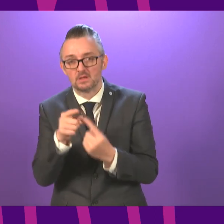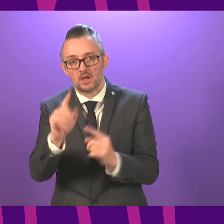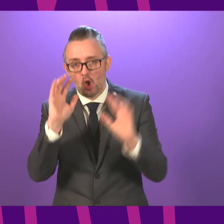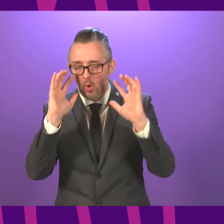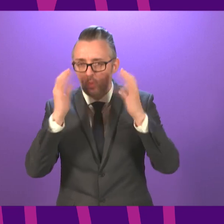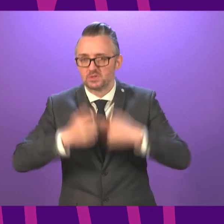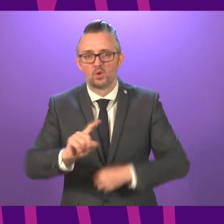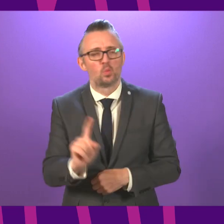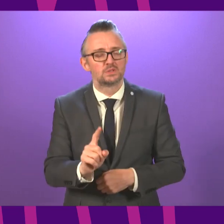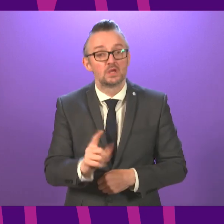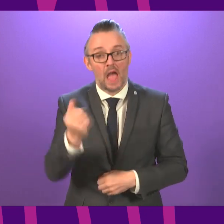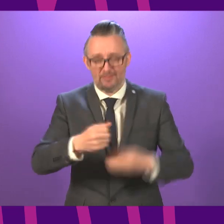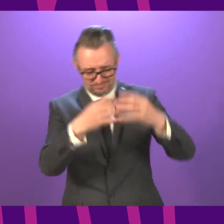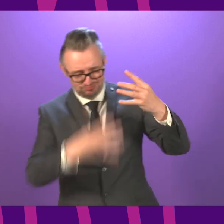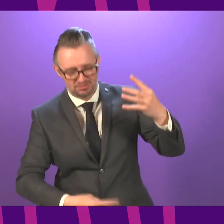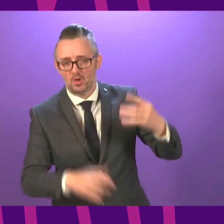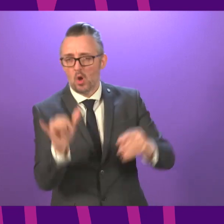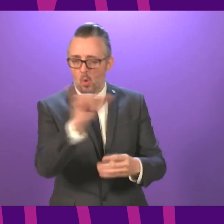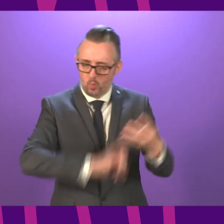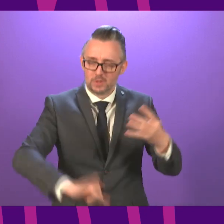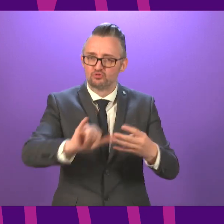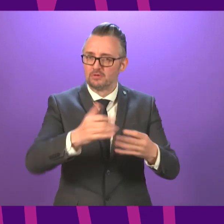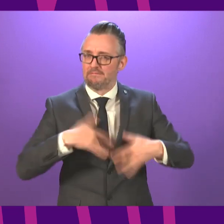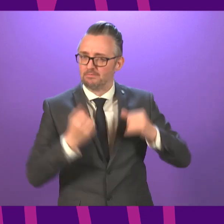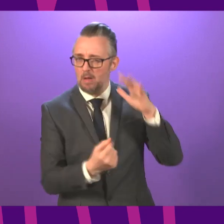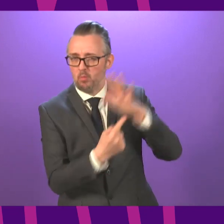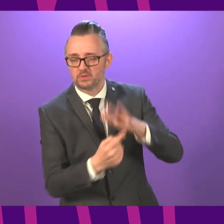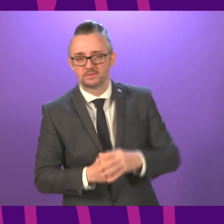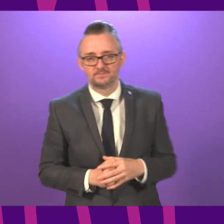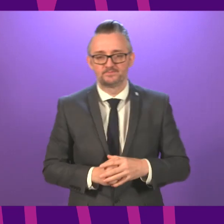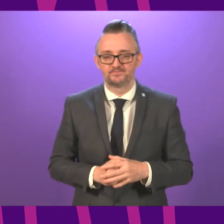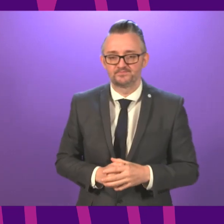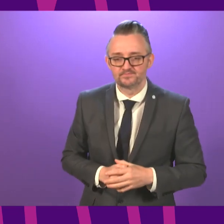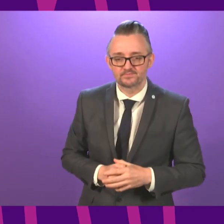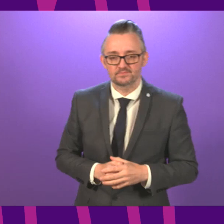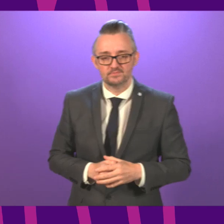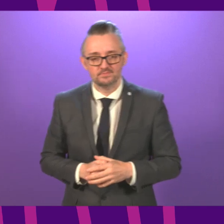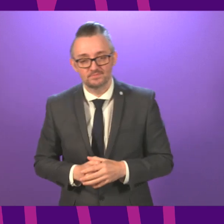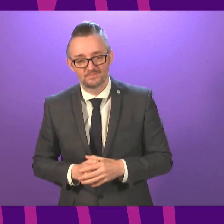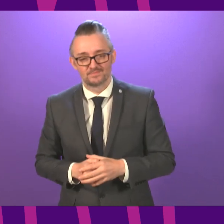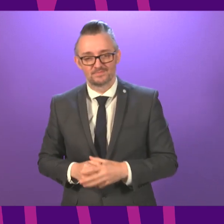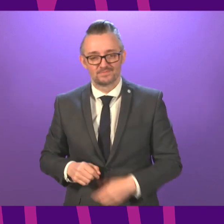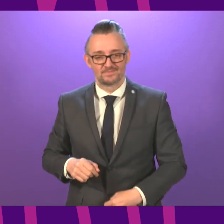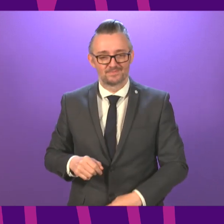us this afternoon is the cabinet secretary most concerned about? Michael Russell: I am grateful to the First Minister—to the leader; we are both getting it wrong.